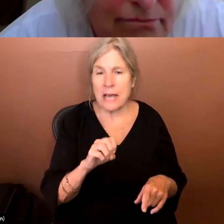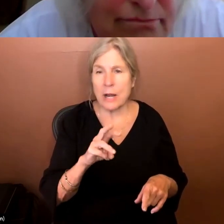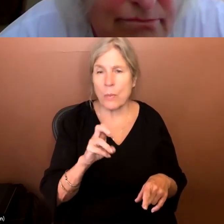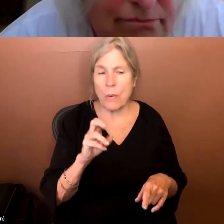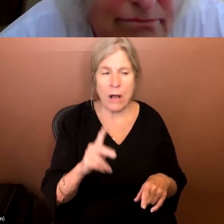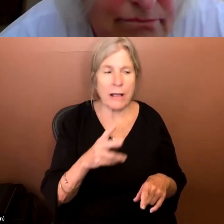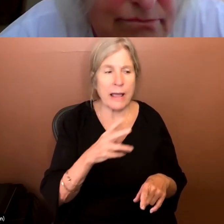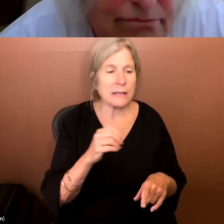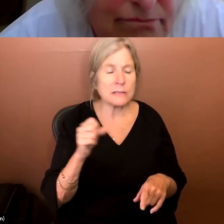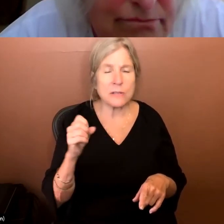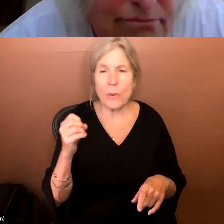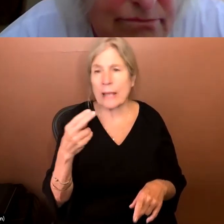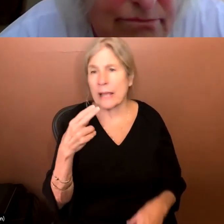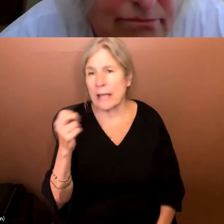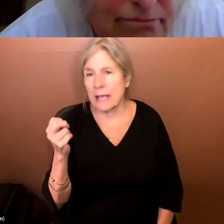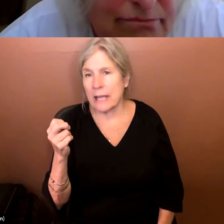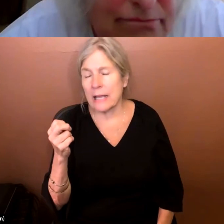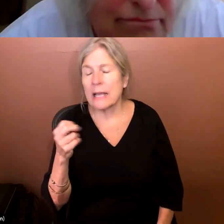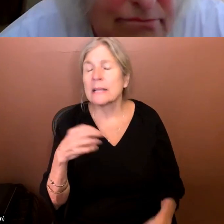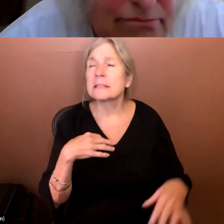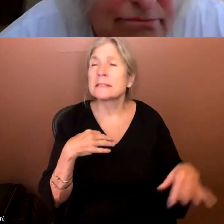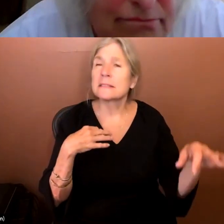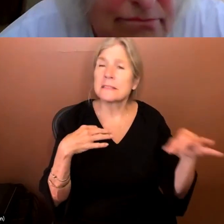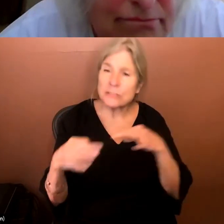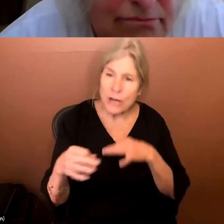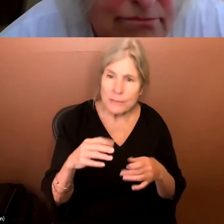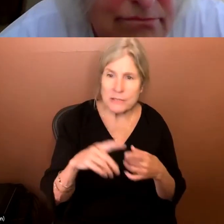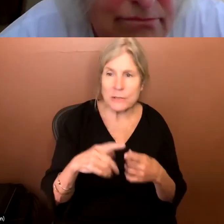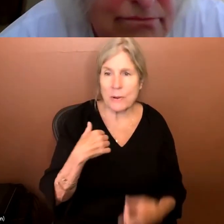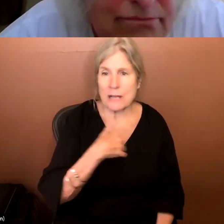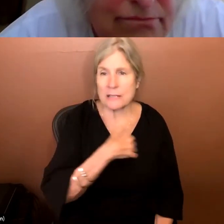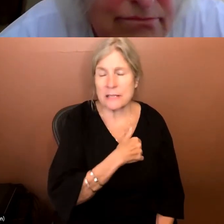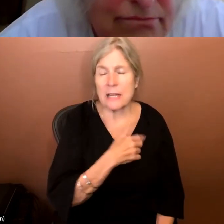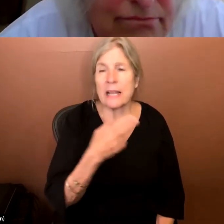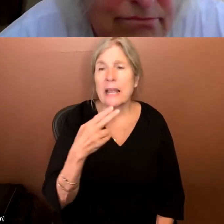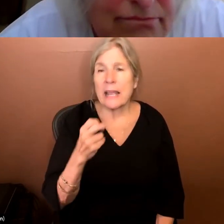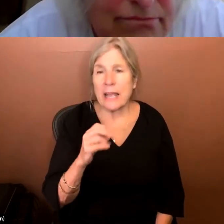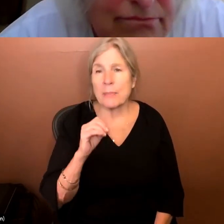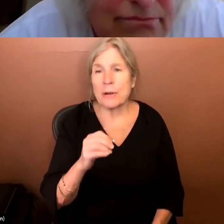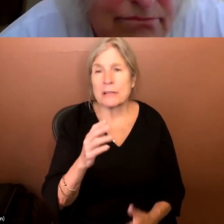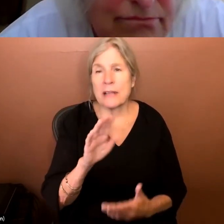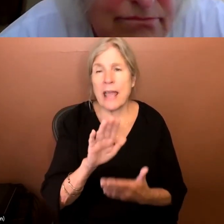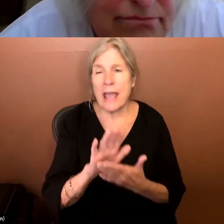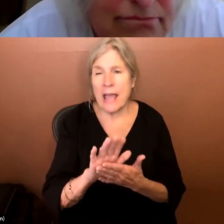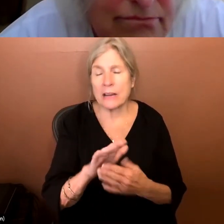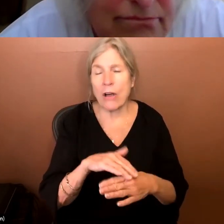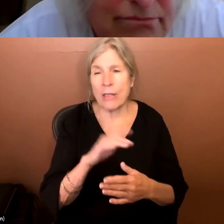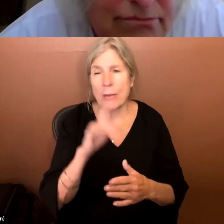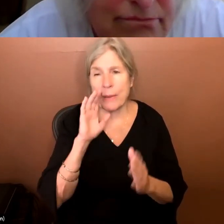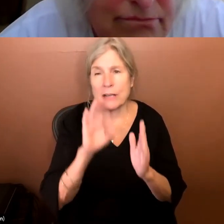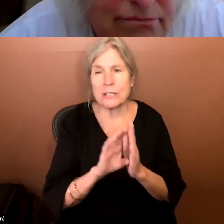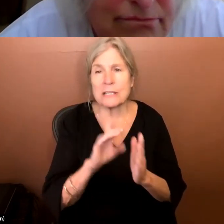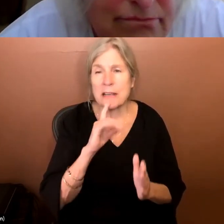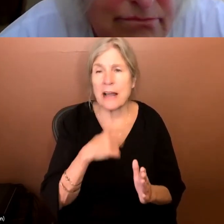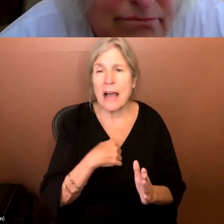so he described it to us. He put his hand on the picture. He said I love it when I'm